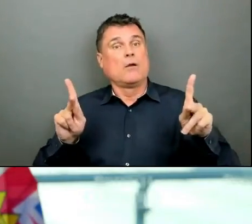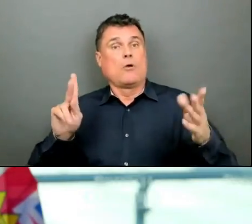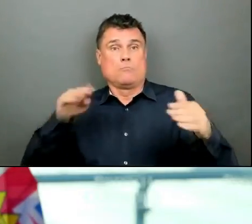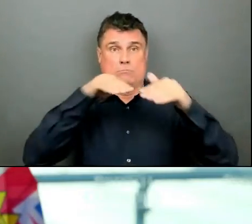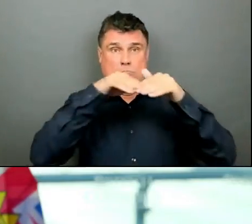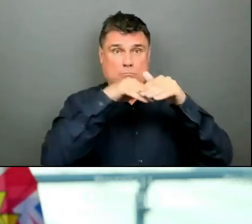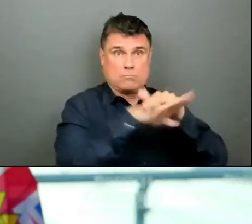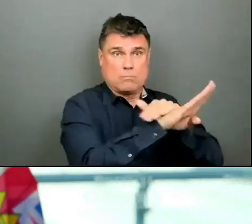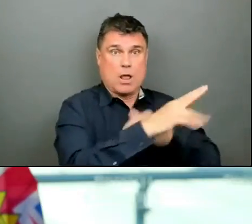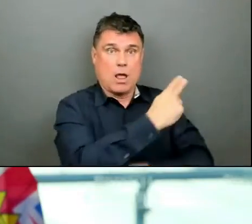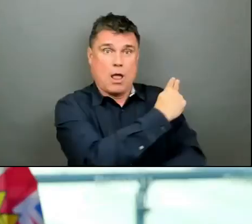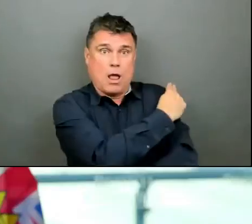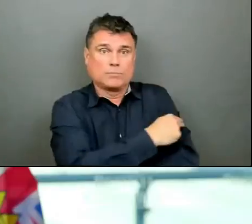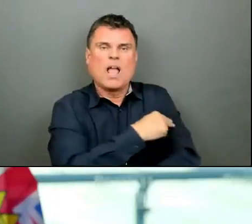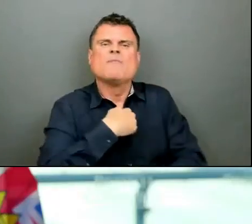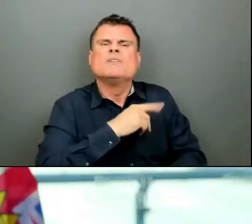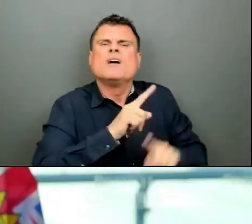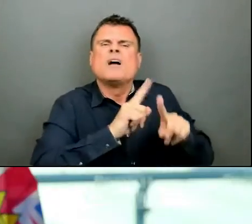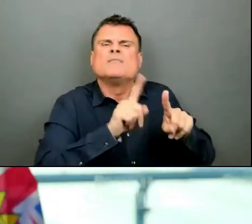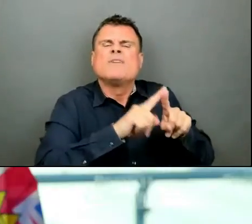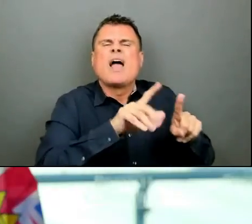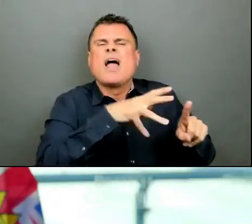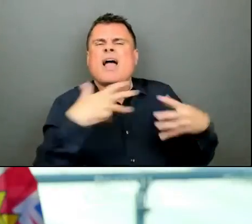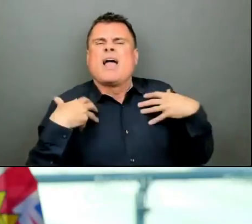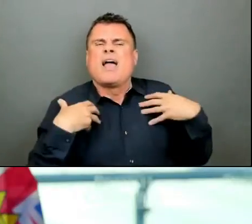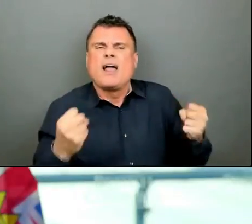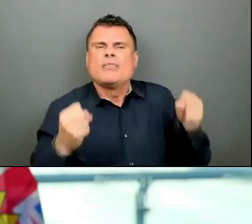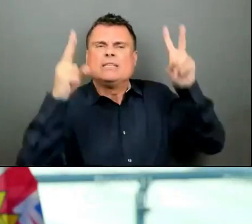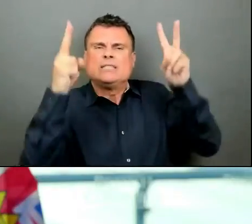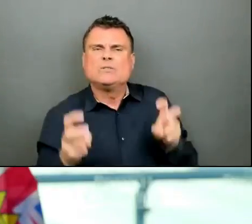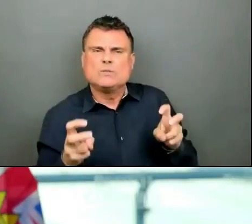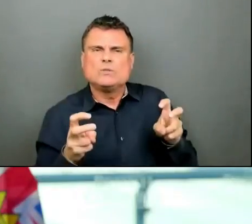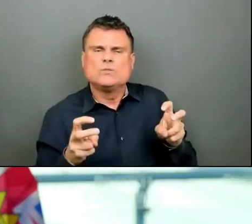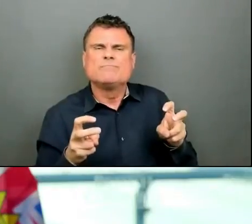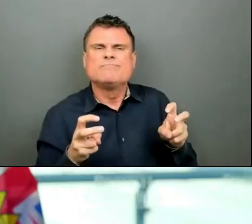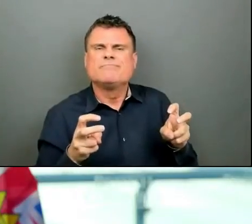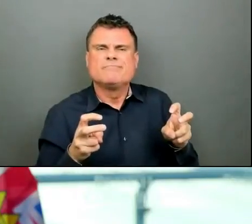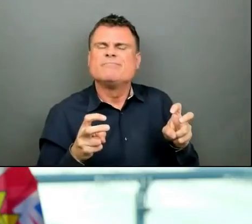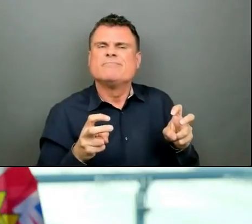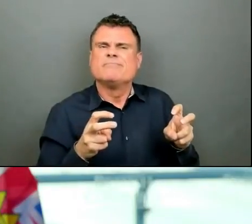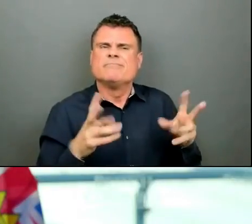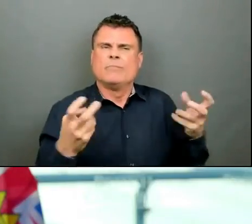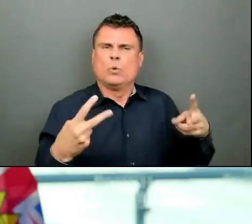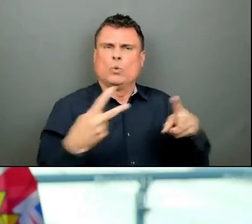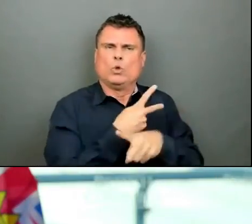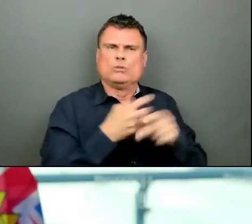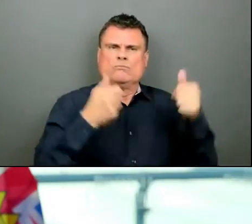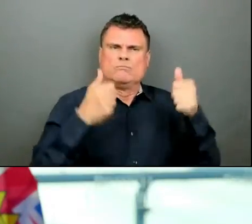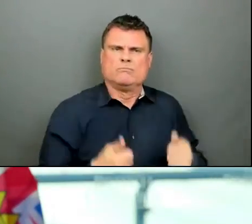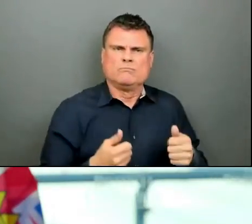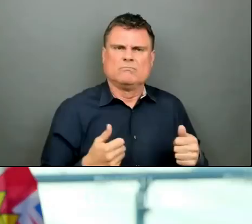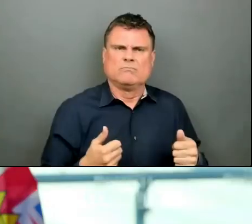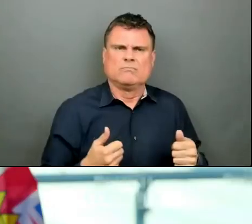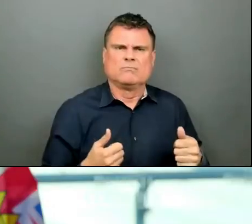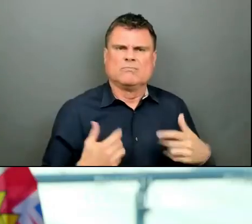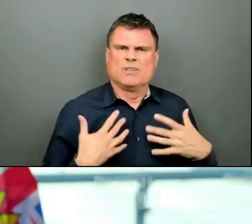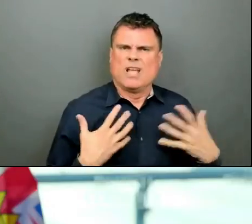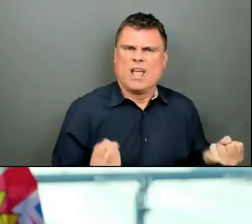so NON COVID related, that are at a more severe stage. I want to remind people, hospitals are safe.